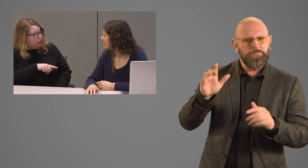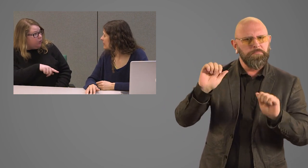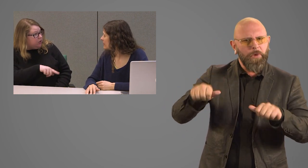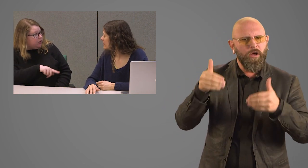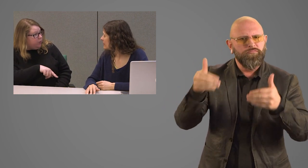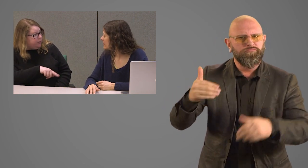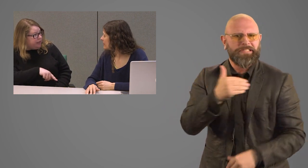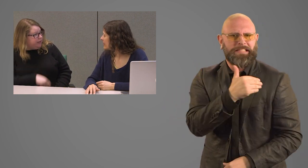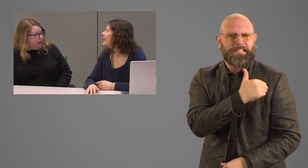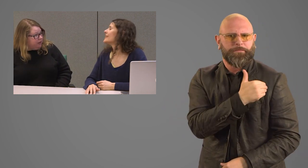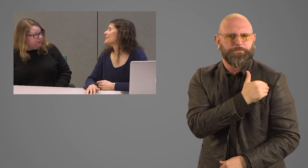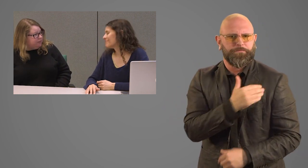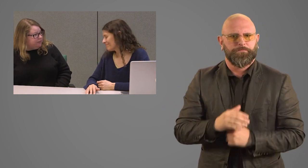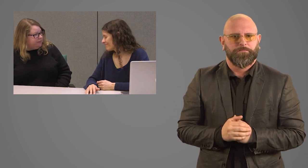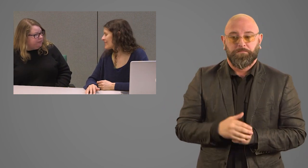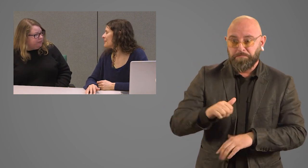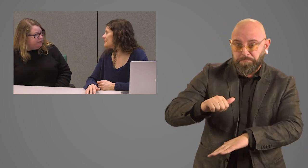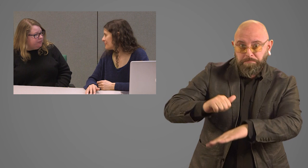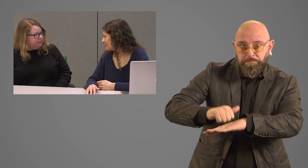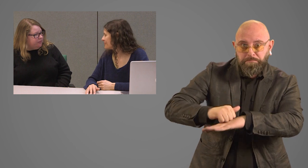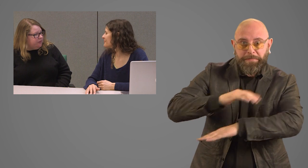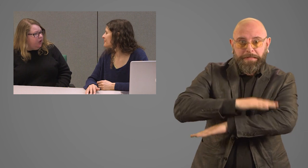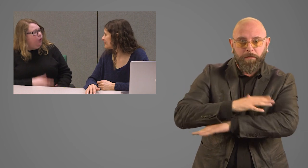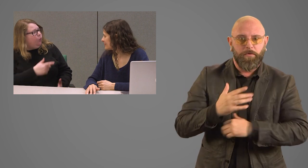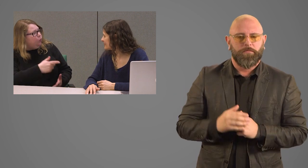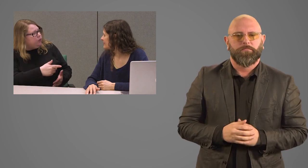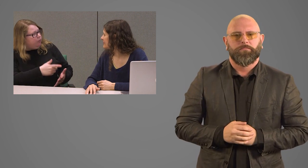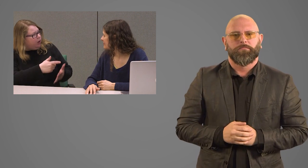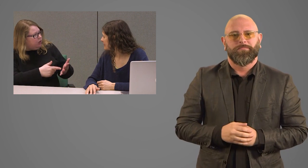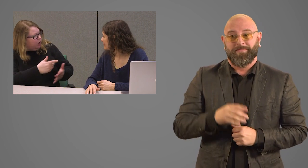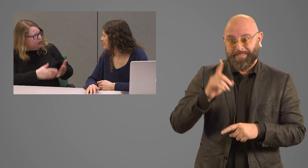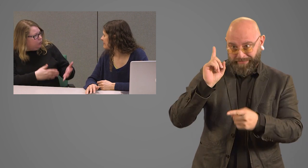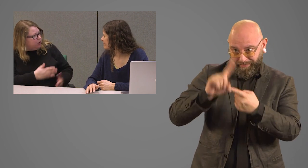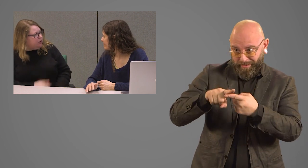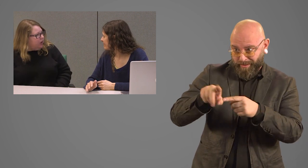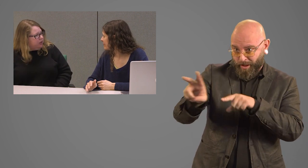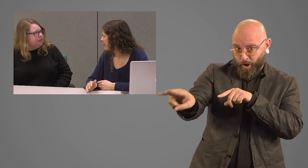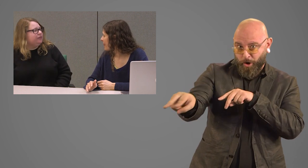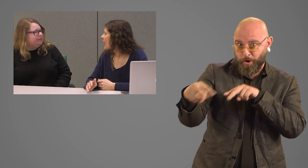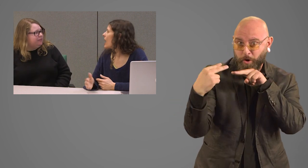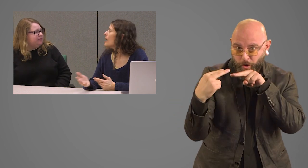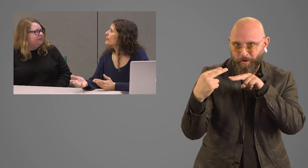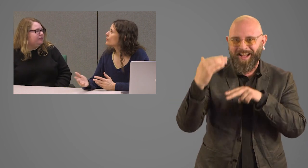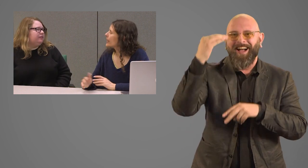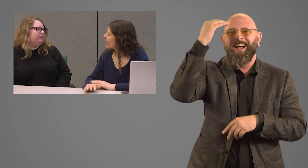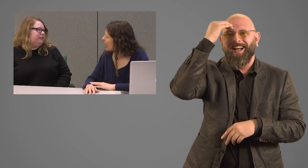you can say the person's name. Otherwise, tap the person on the shoulder or knock on the table.